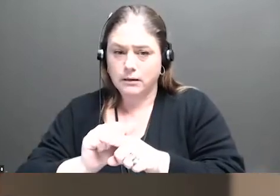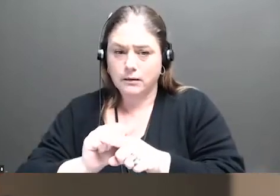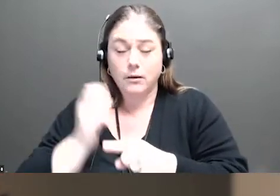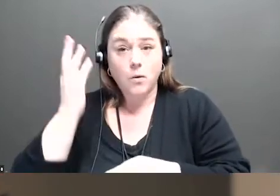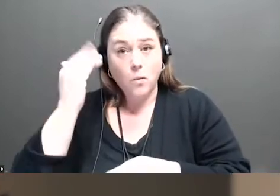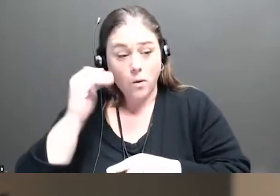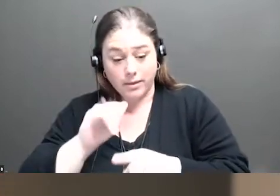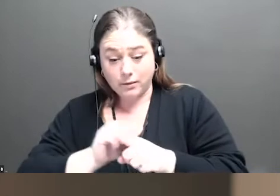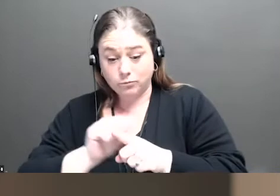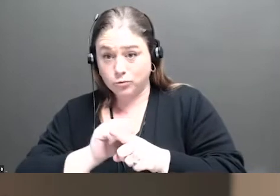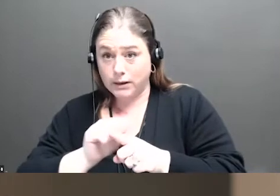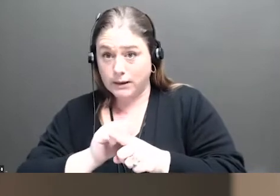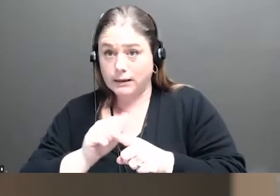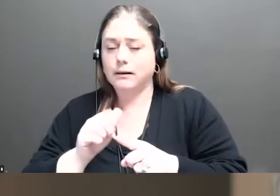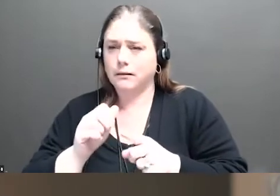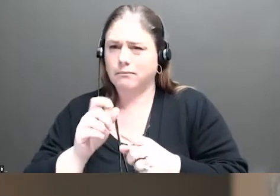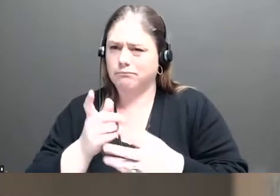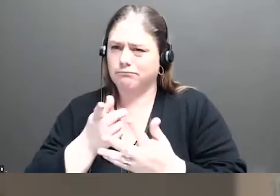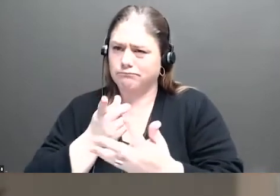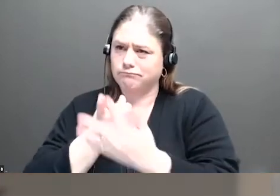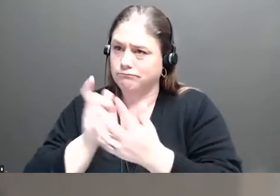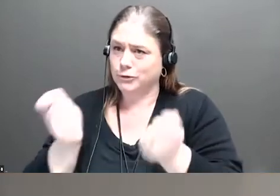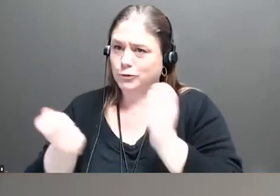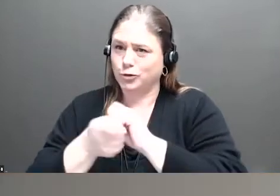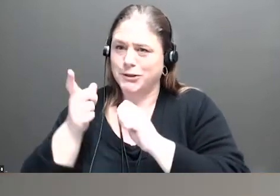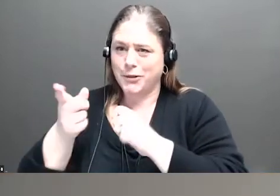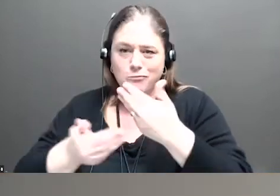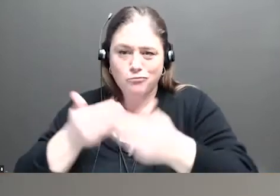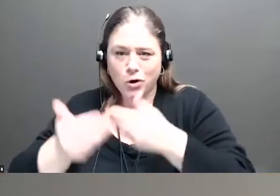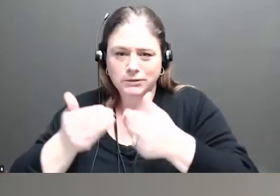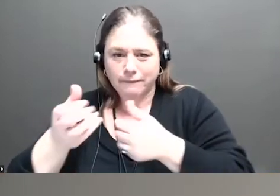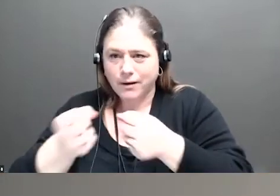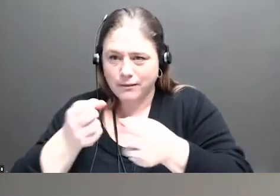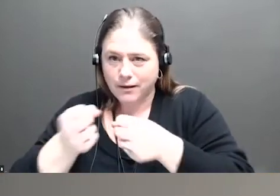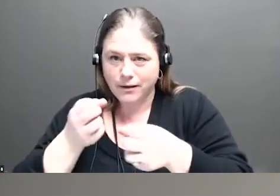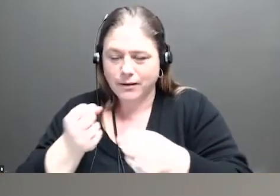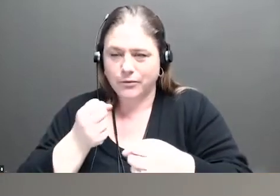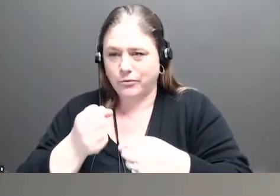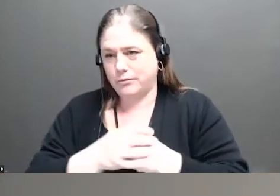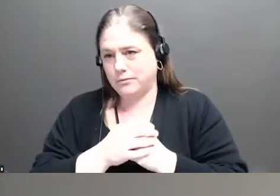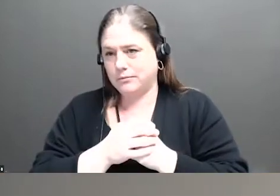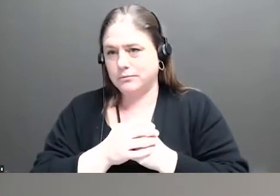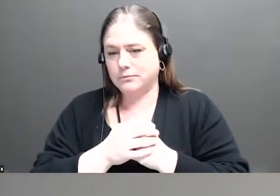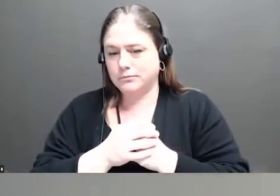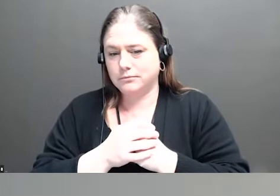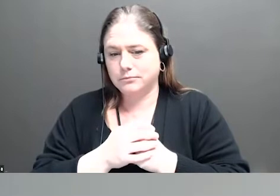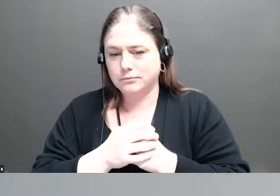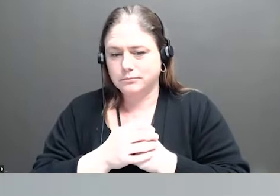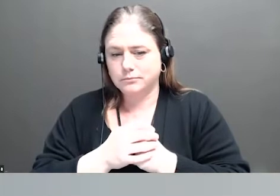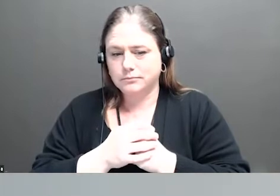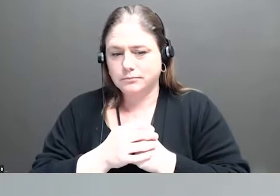employers recruit and hire. They are including that one question in their hiring process is,